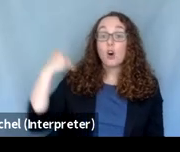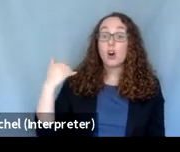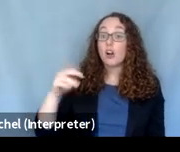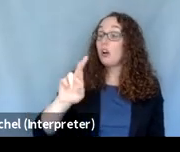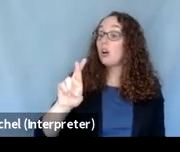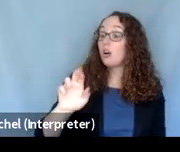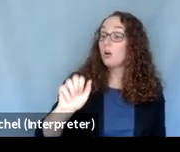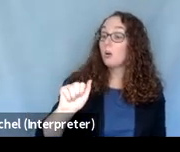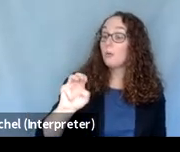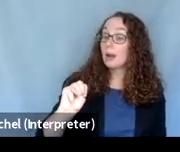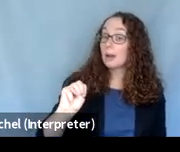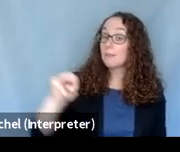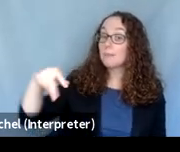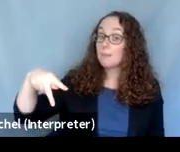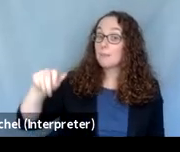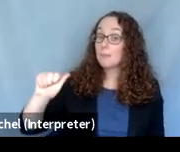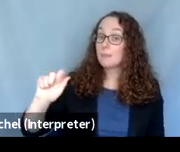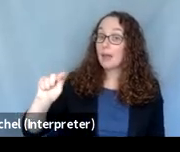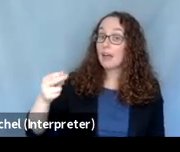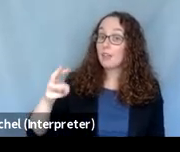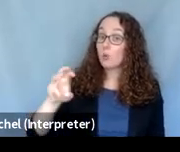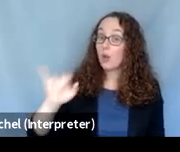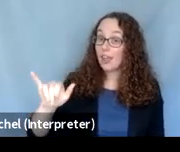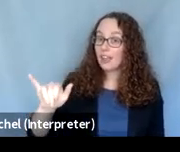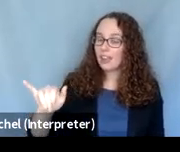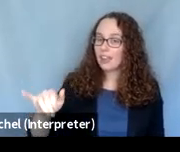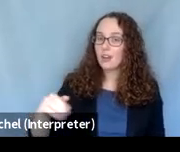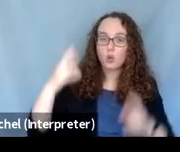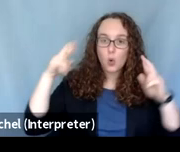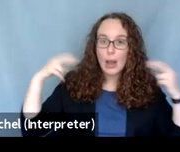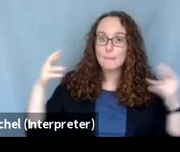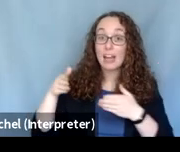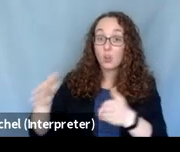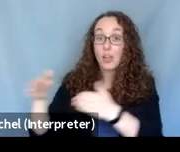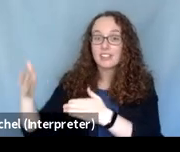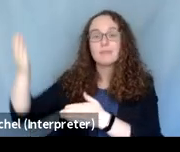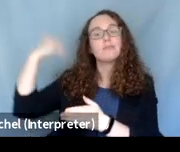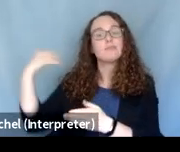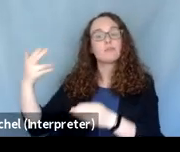so we're introducing the Ram Pathways this semester. So you may hear